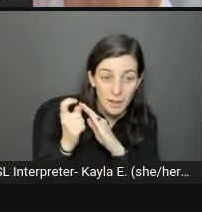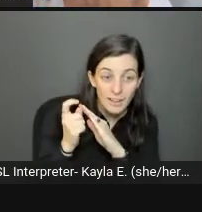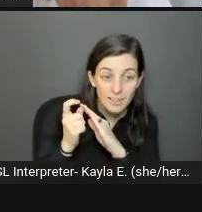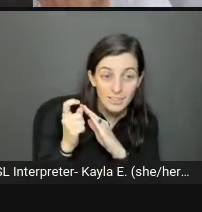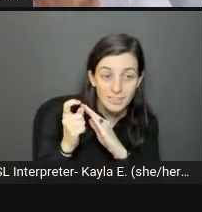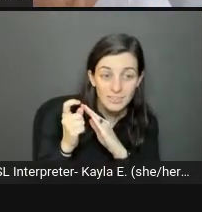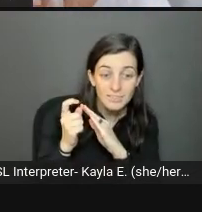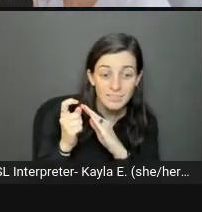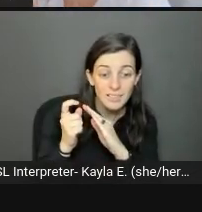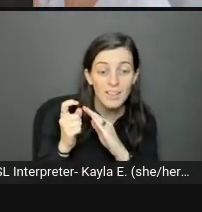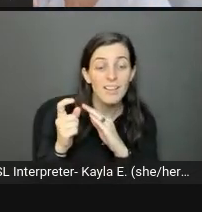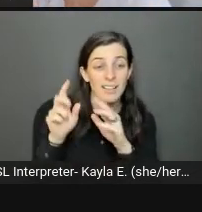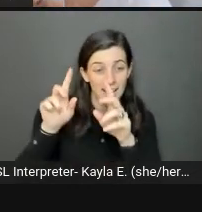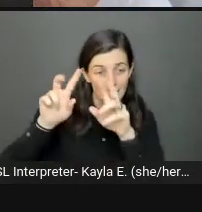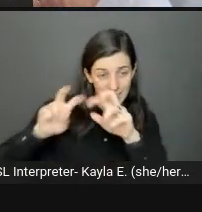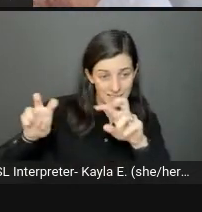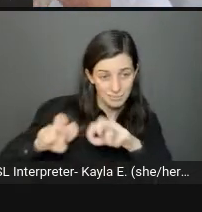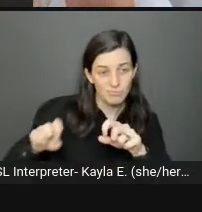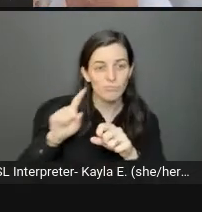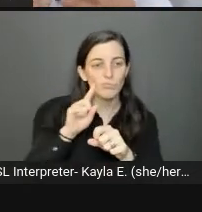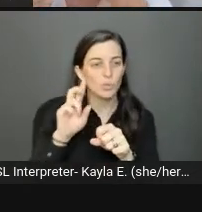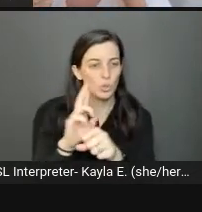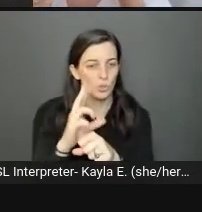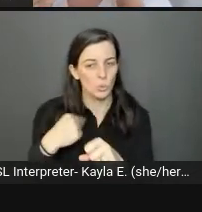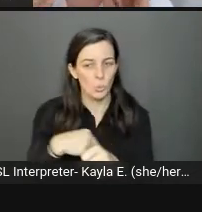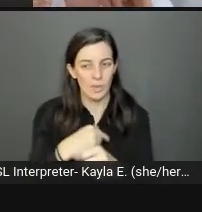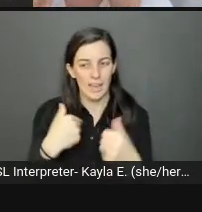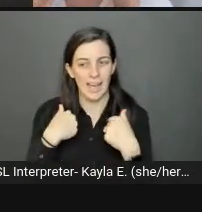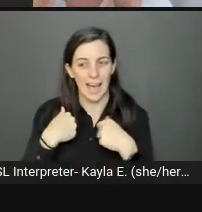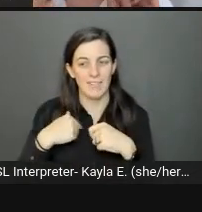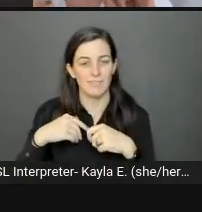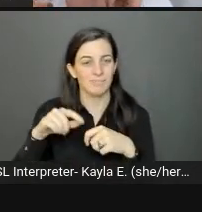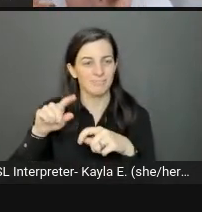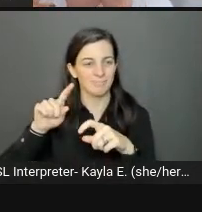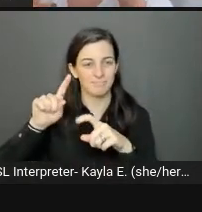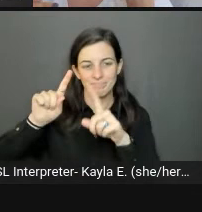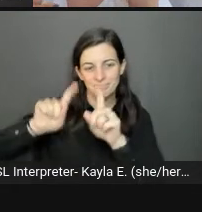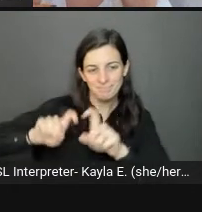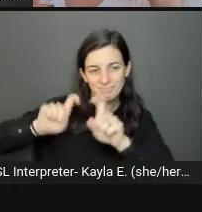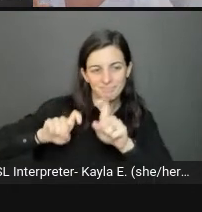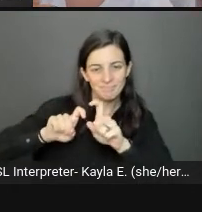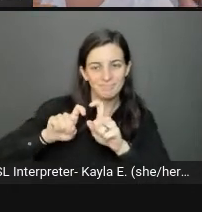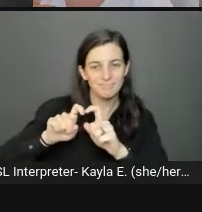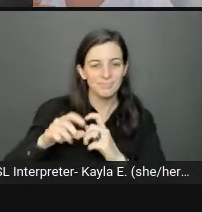by using a simulator that we have to offer, but also understand that it's not the end of the road.